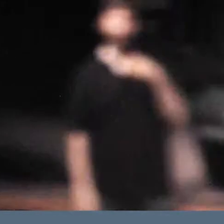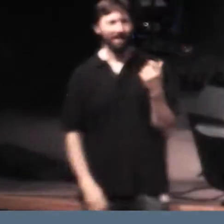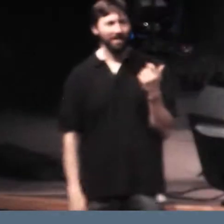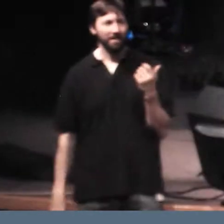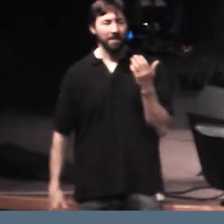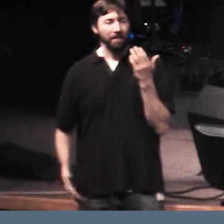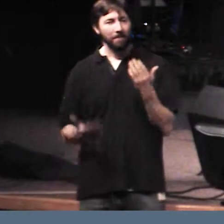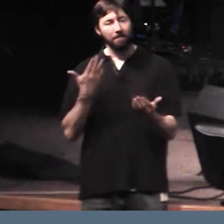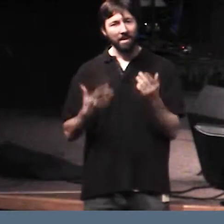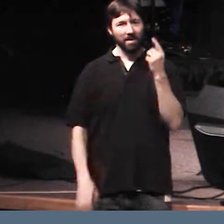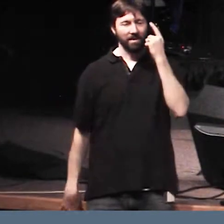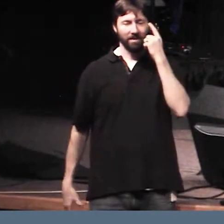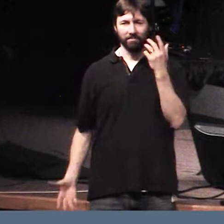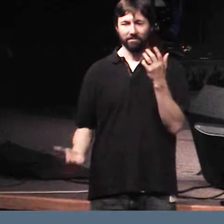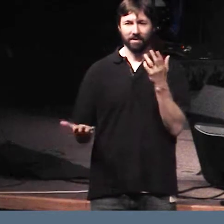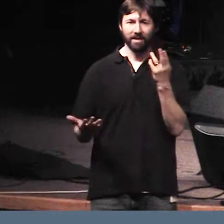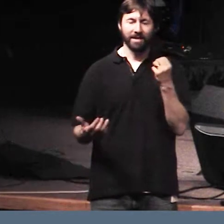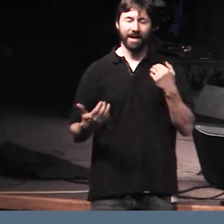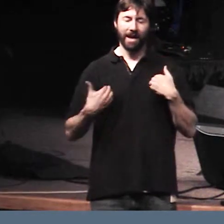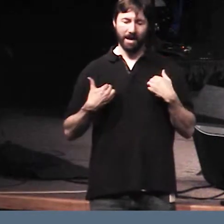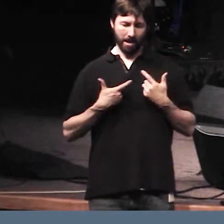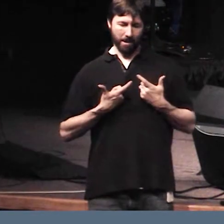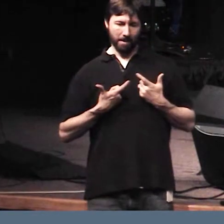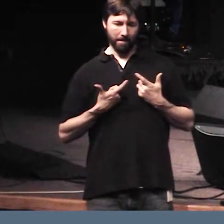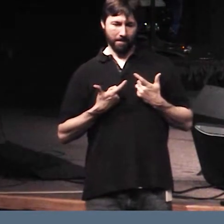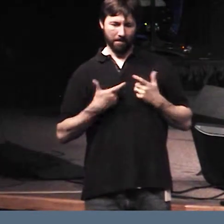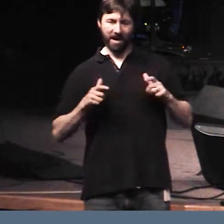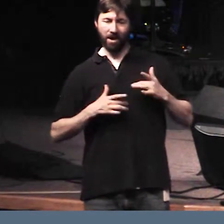you might say it in a kind of a crude way he had a big heart what does that have to do with anything